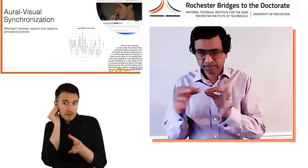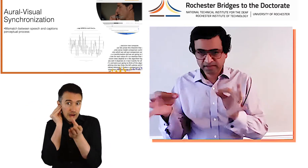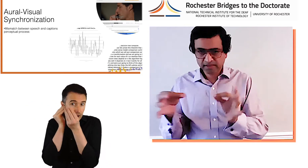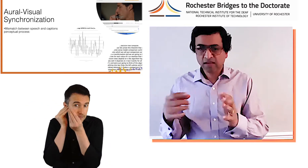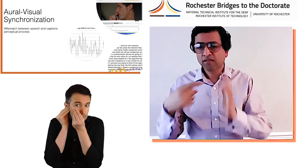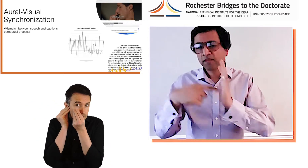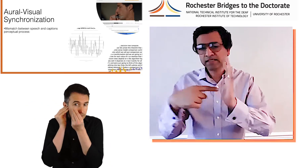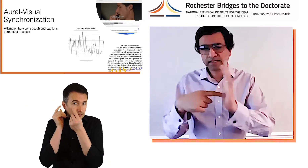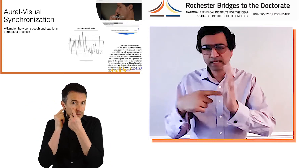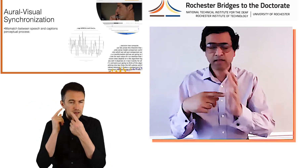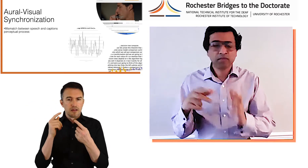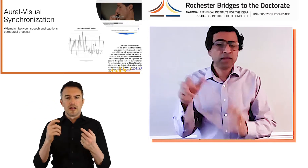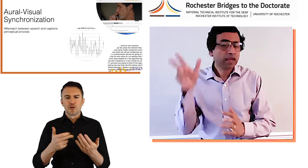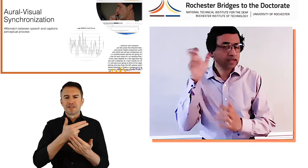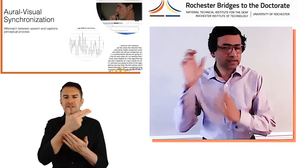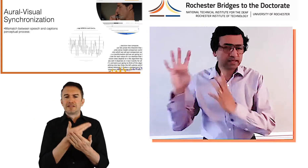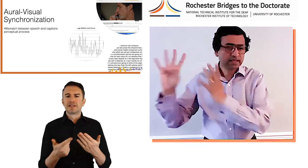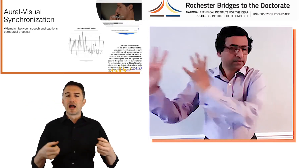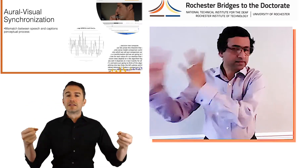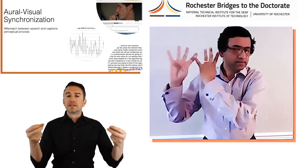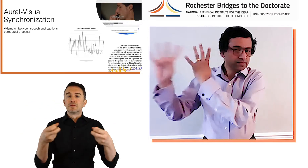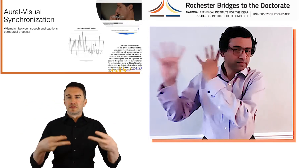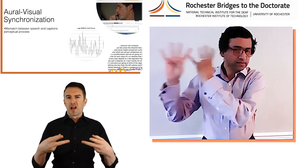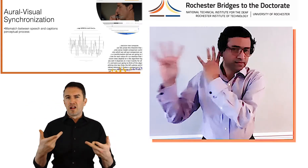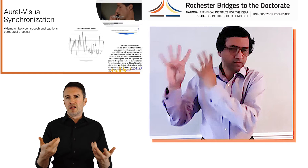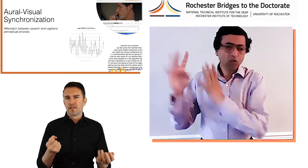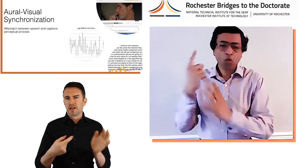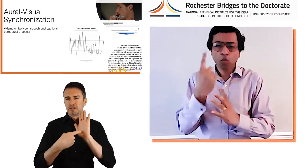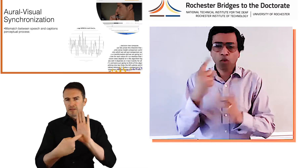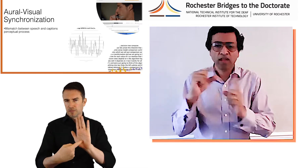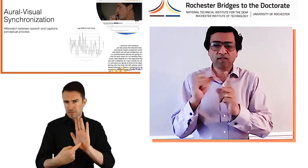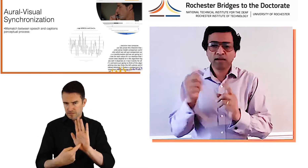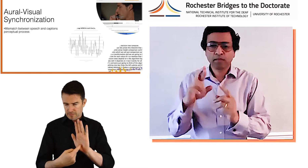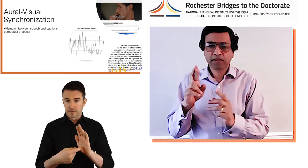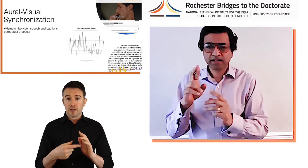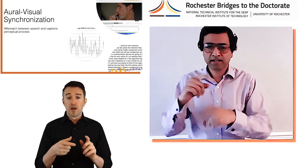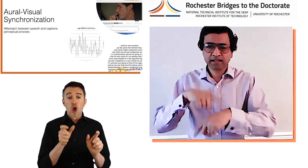Receiving information through your ears auditorily or through your eyes visually,